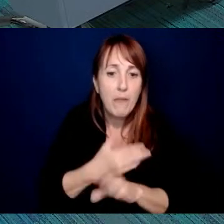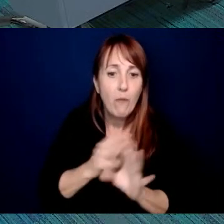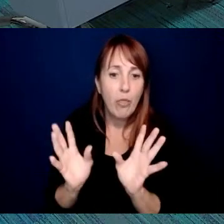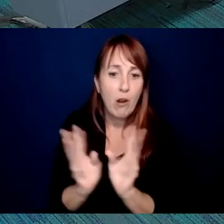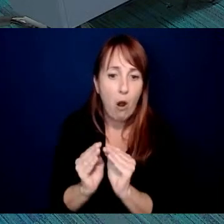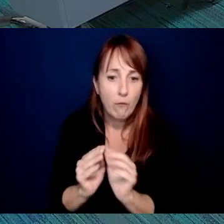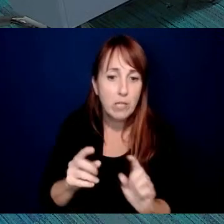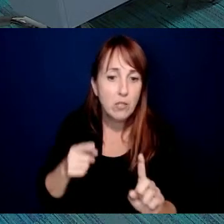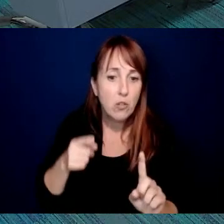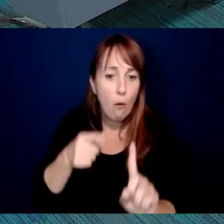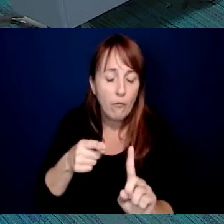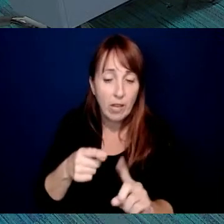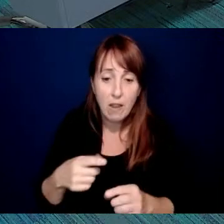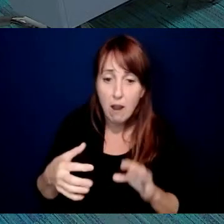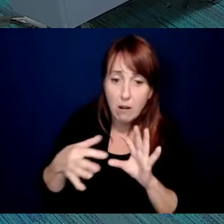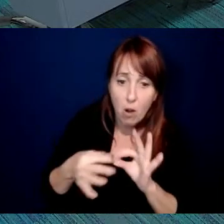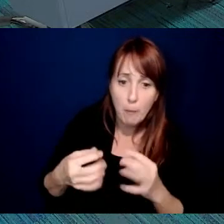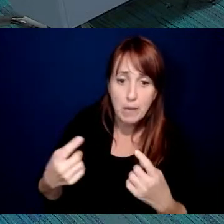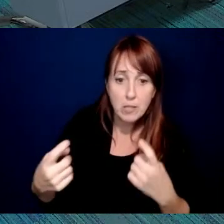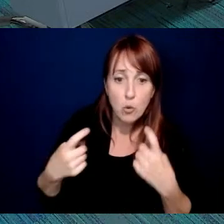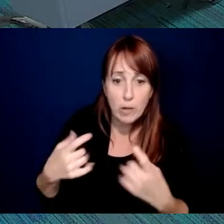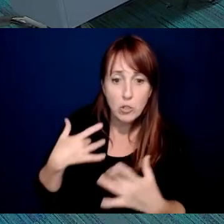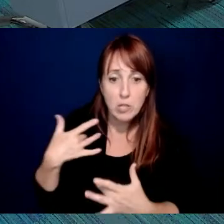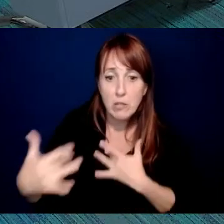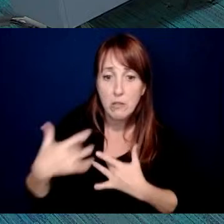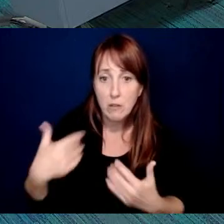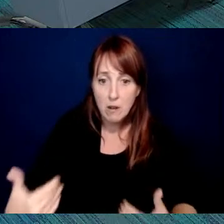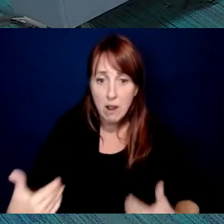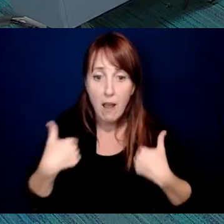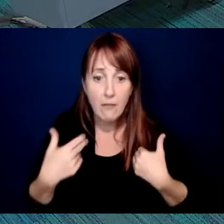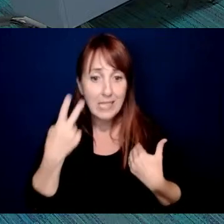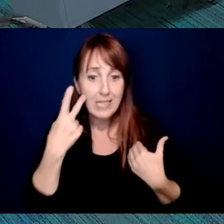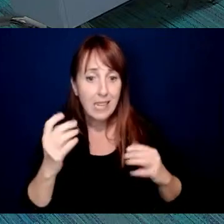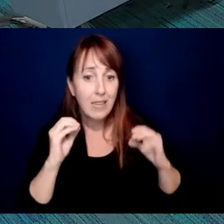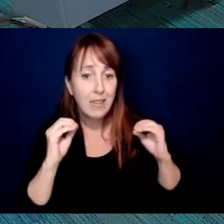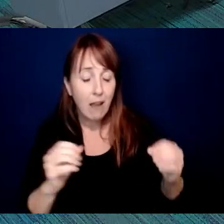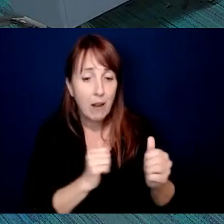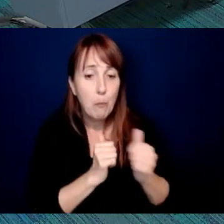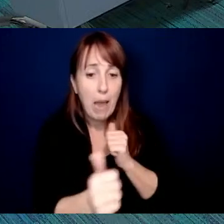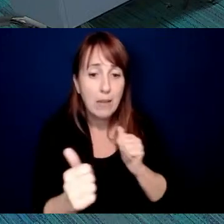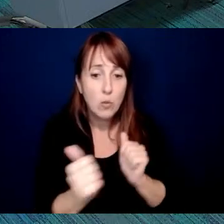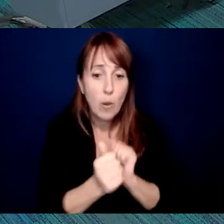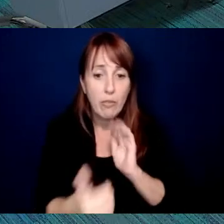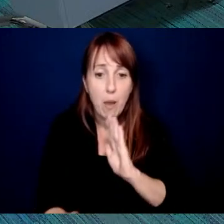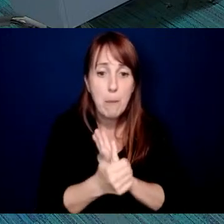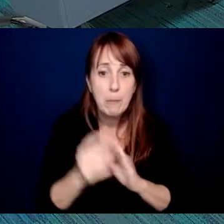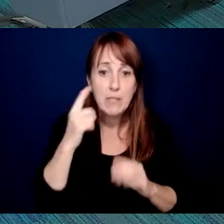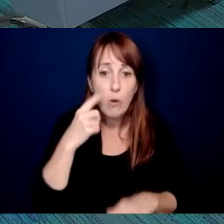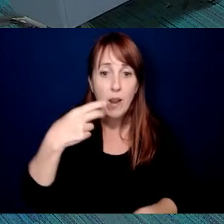Any comments, questions or concerns? Seeing none pass with amendments for HHS.